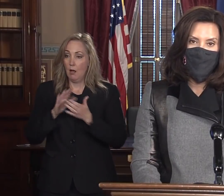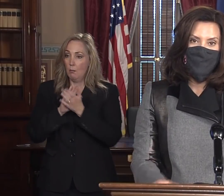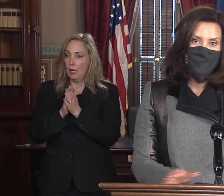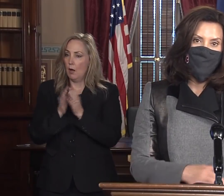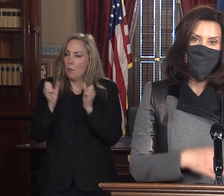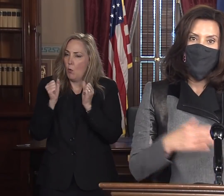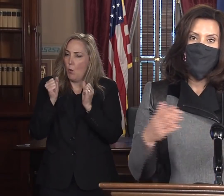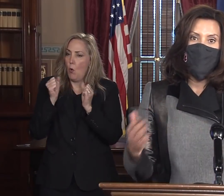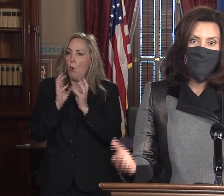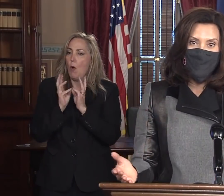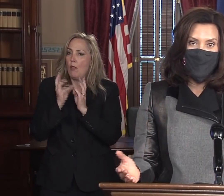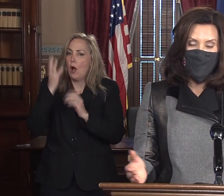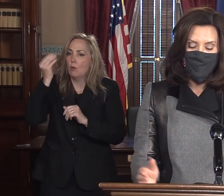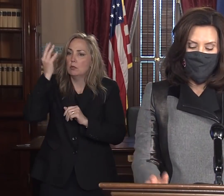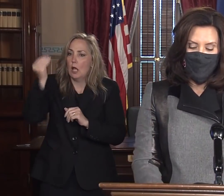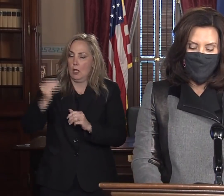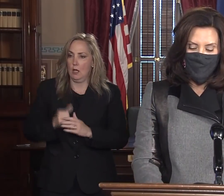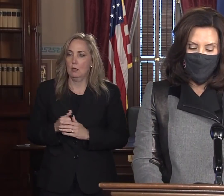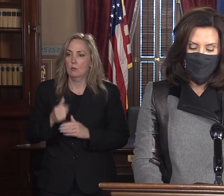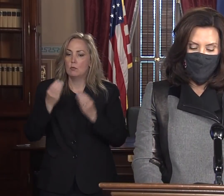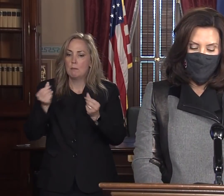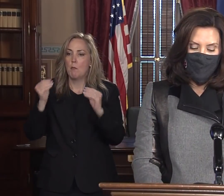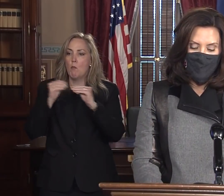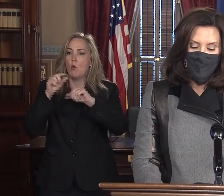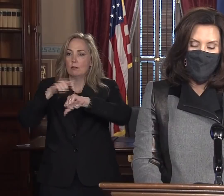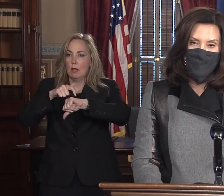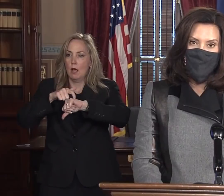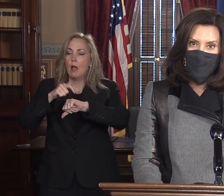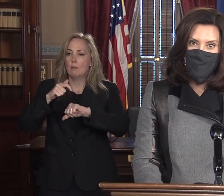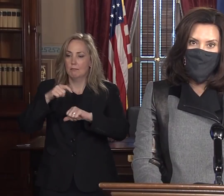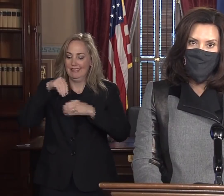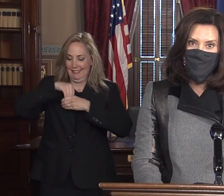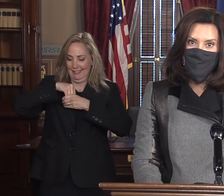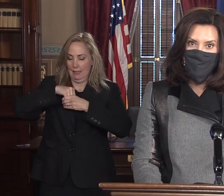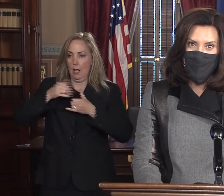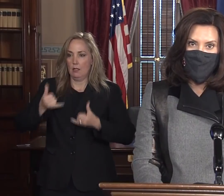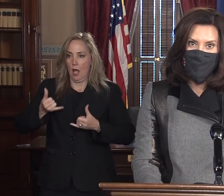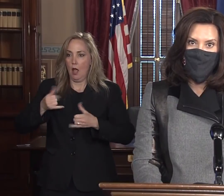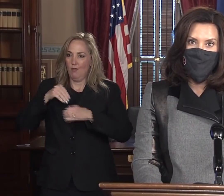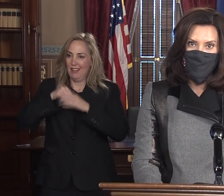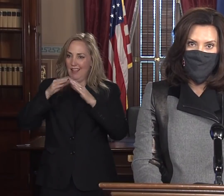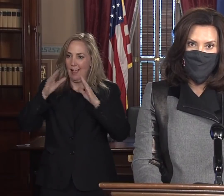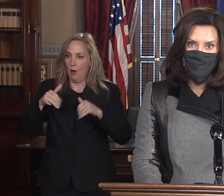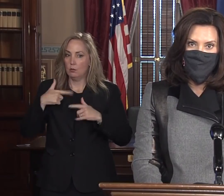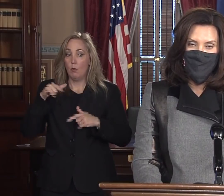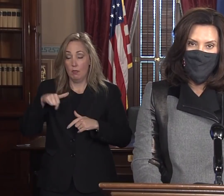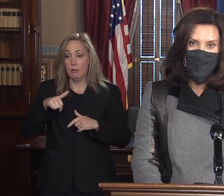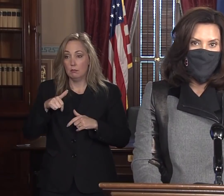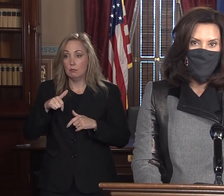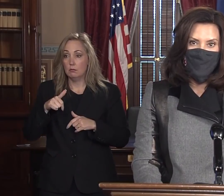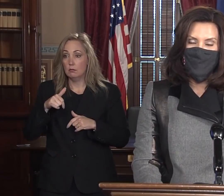BUT WE KNOW RIGHT NOW WE CAN PROTECT ONE ANOTHER. AS IT GETS COLD OUT AND WE START